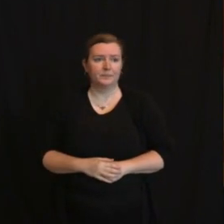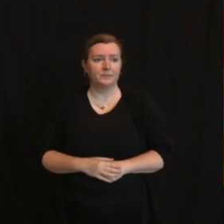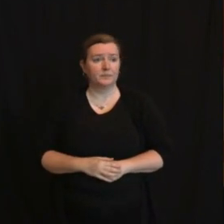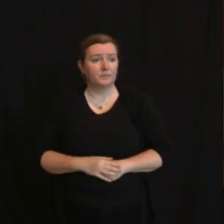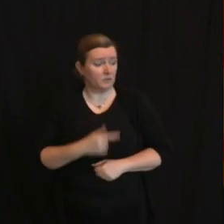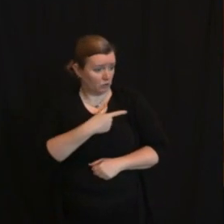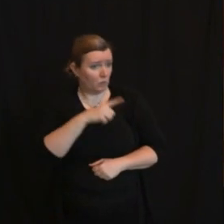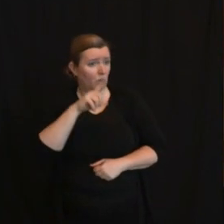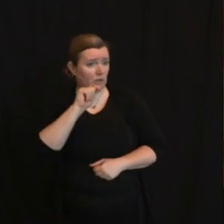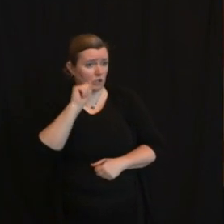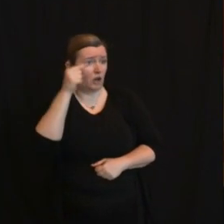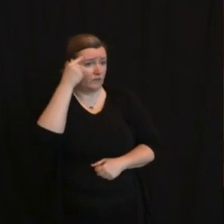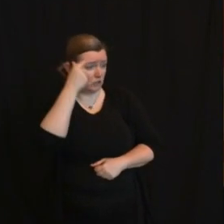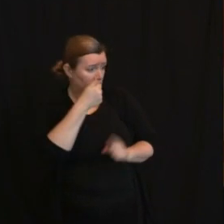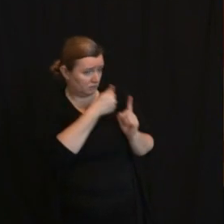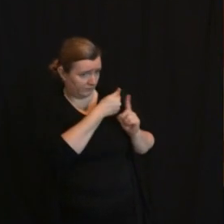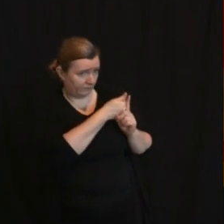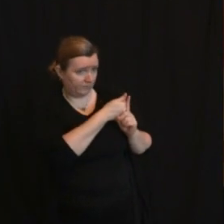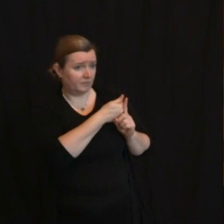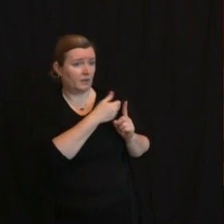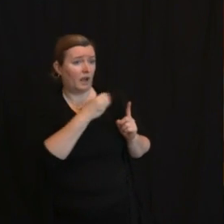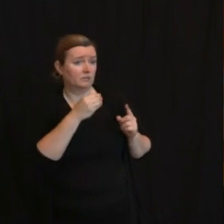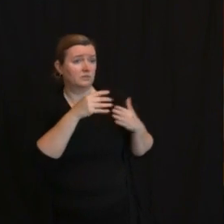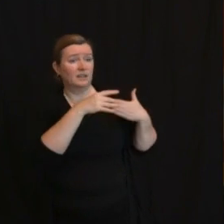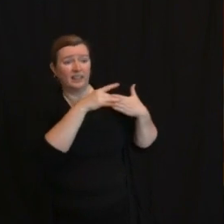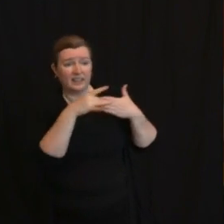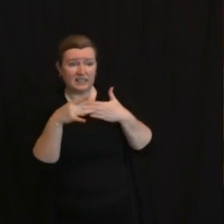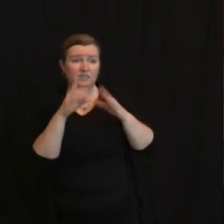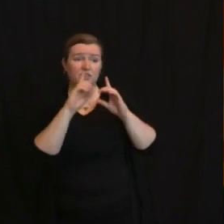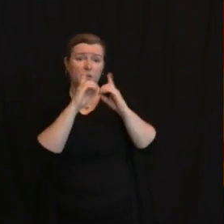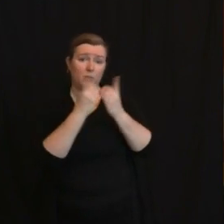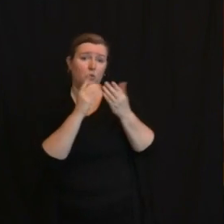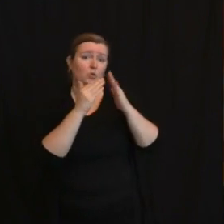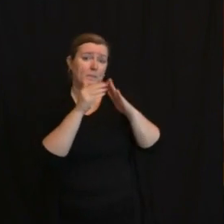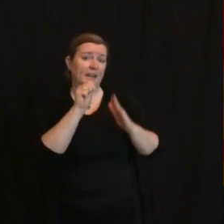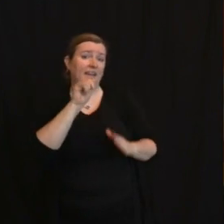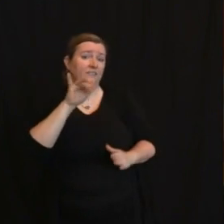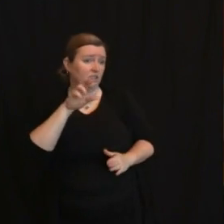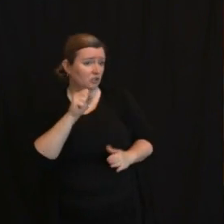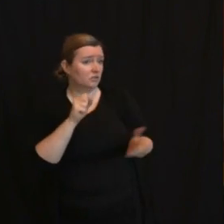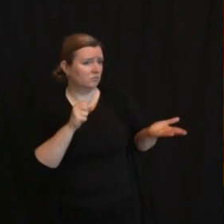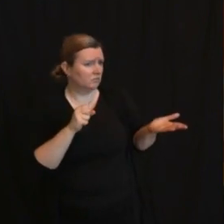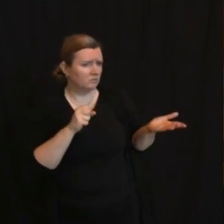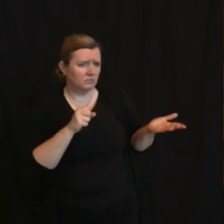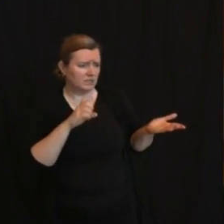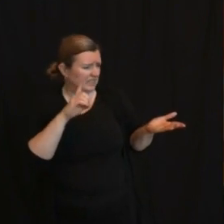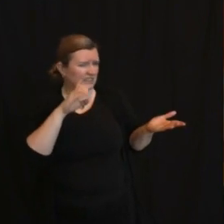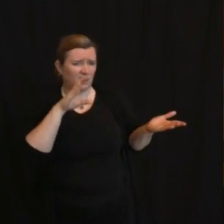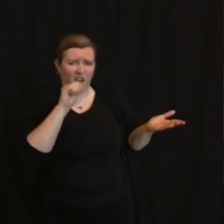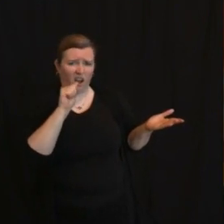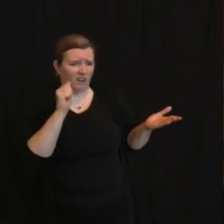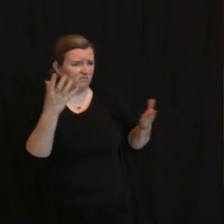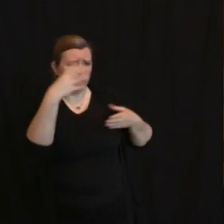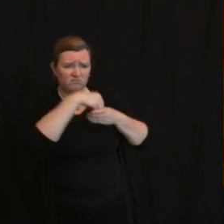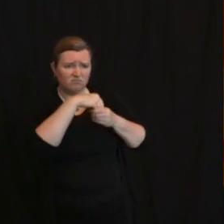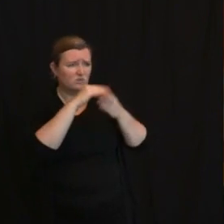FREQUENTLY IN YOUR ABSENCE BUT I WILL SAY IT IN YOUR PRESENCE IF YOU MAY. NOT ONLY LIEUTENANT GOVERNOR BUT LEADING THE DEPARTMENT OF